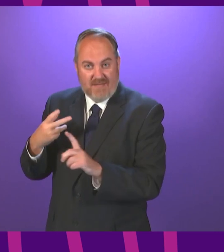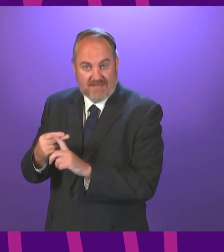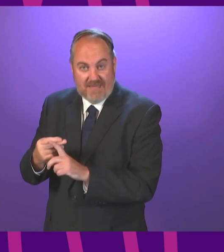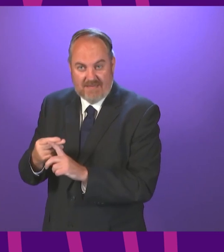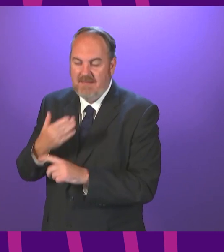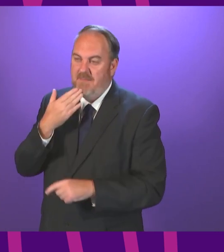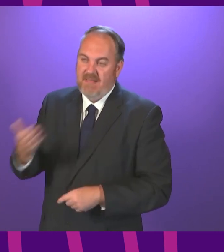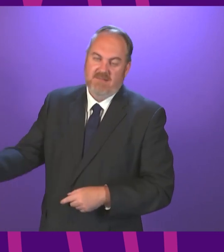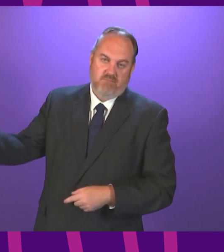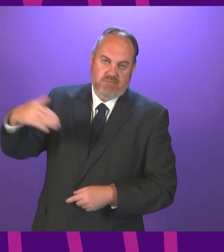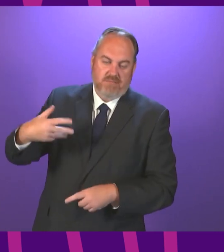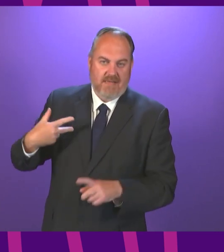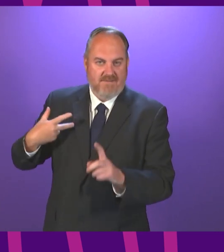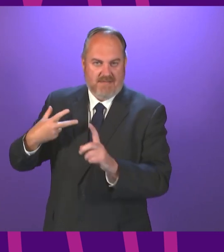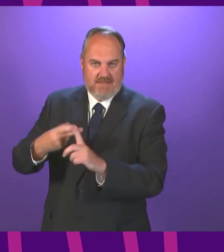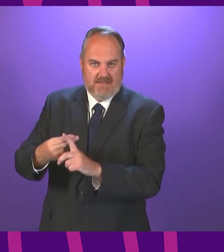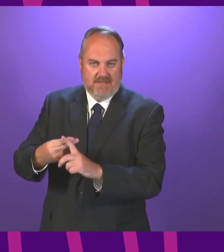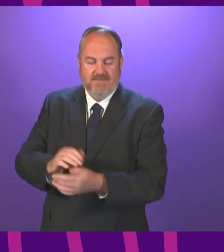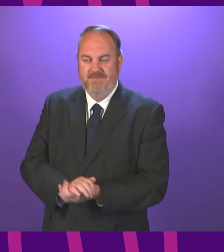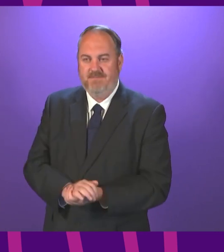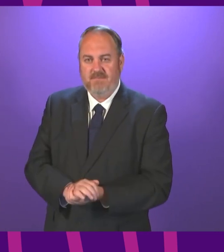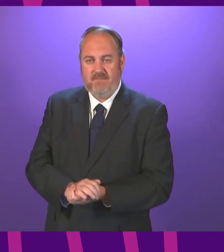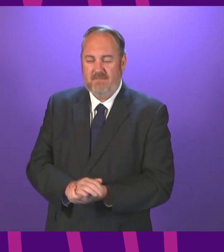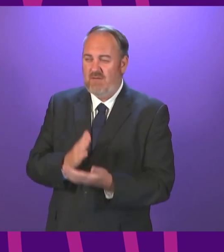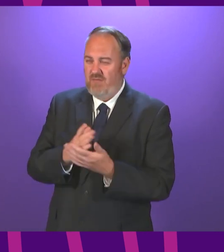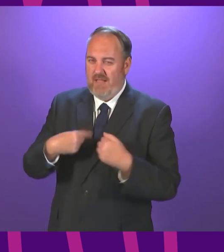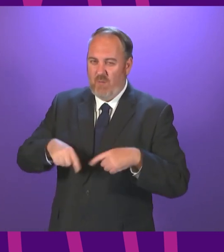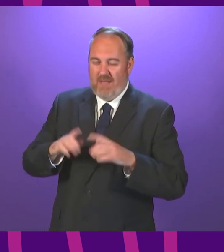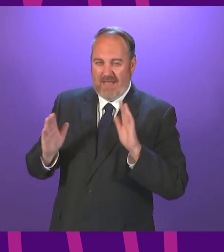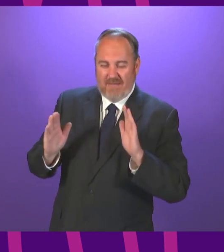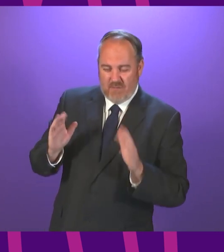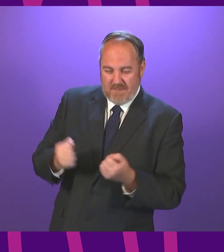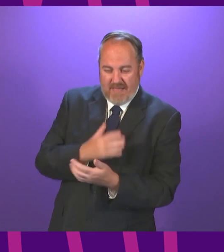That final note of caution explains again the careful balance that is at the heart of our